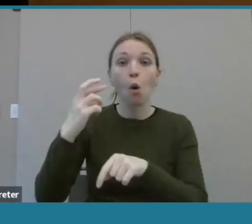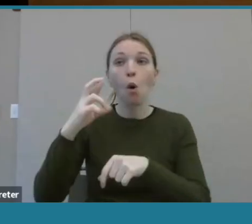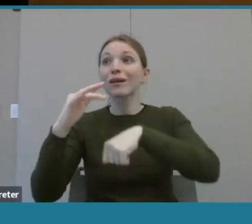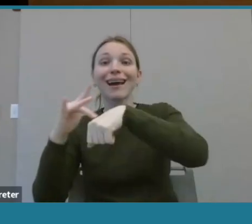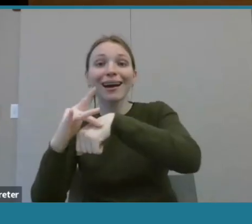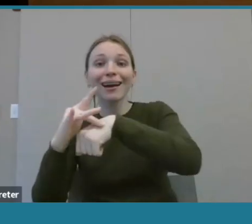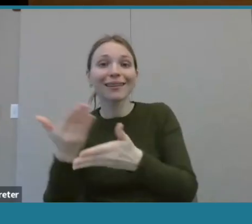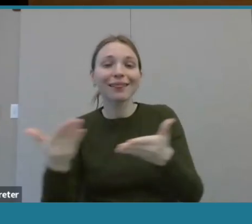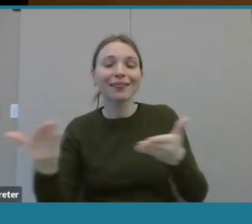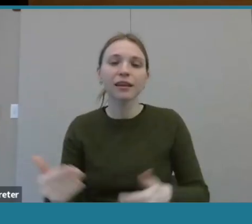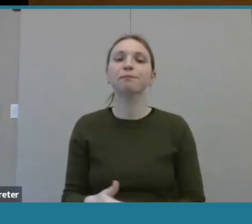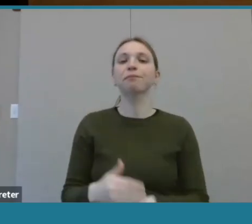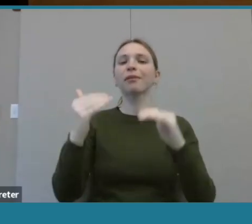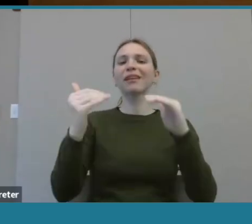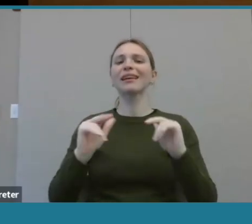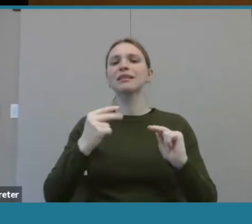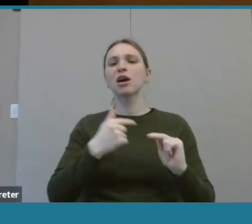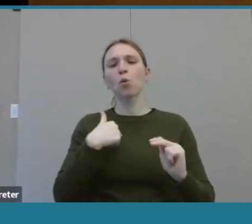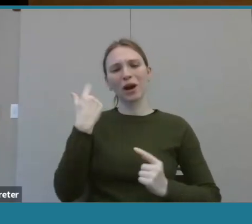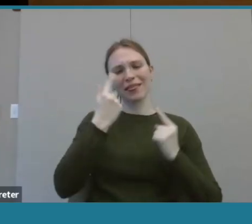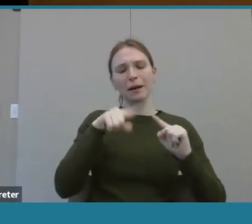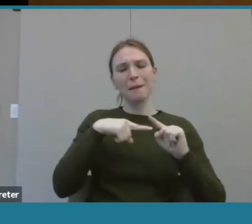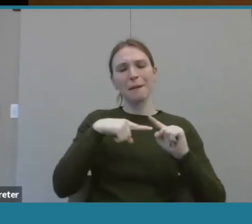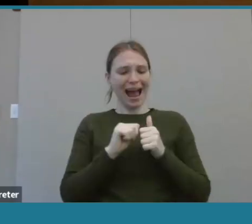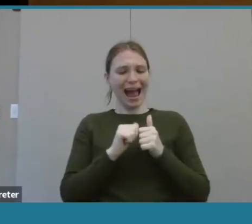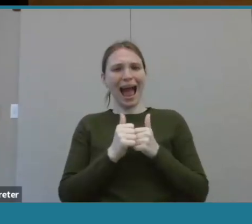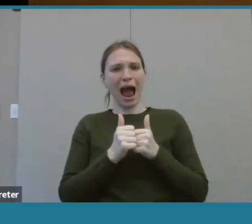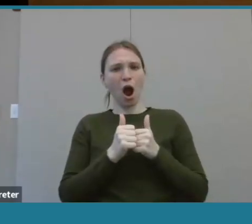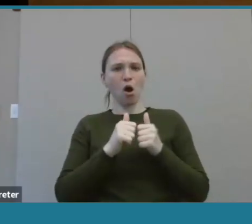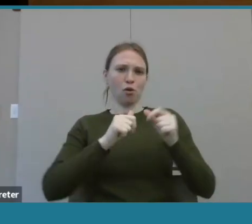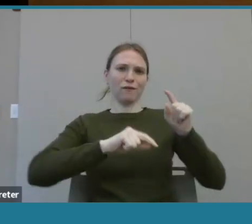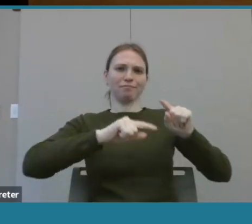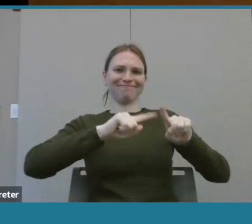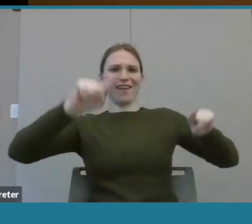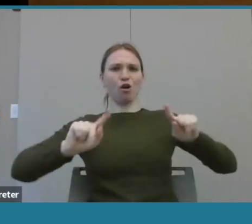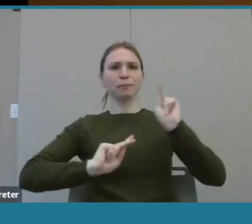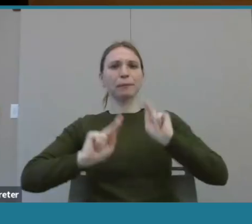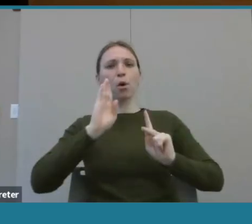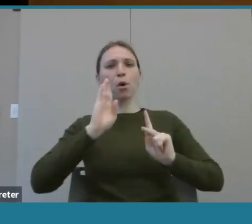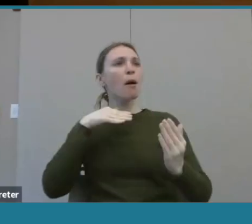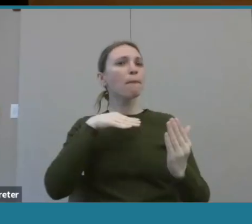And then thinking about the variation in which ways people approach, interact, and exit.